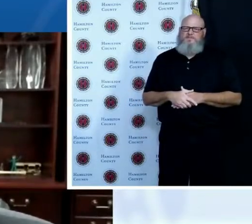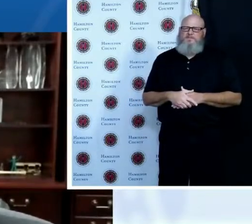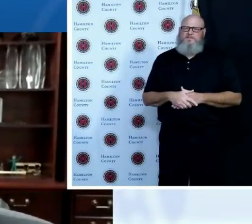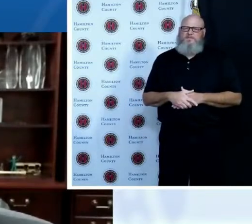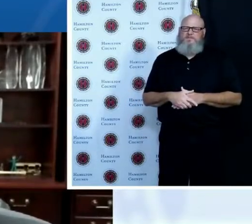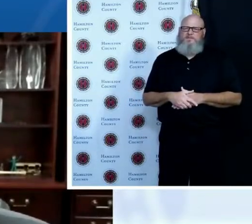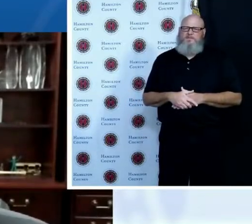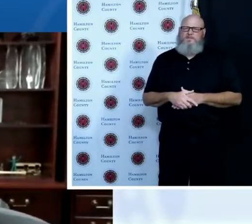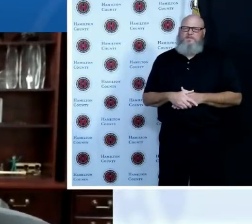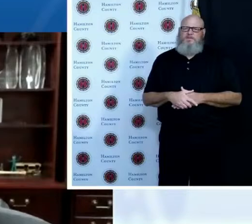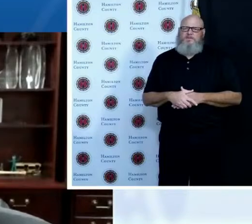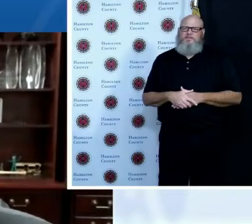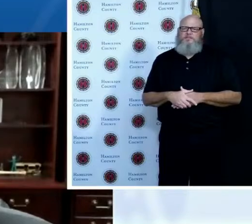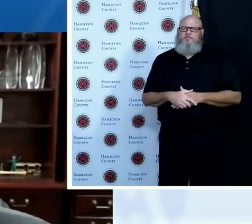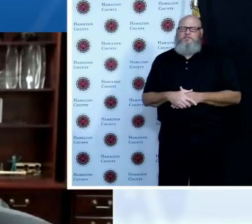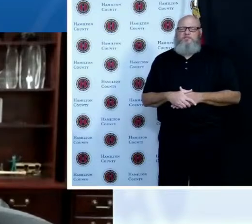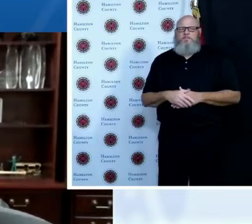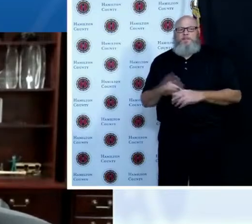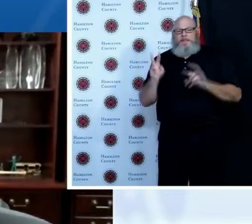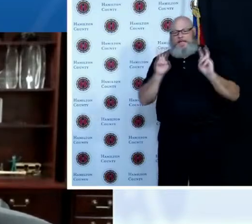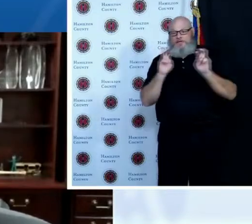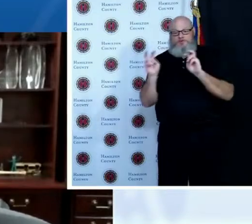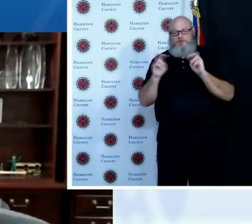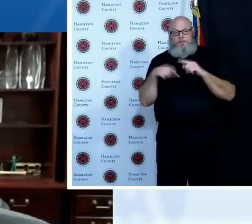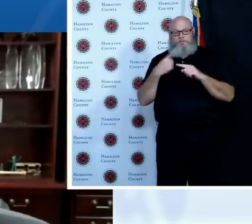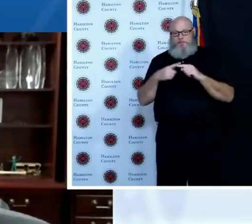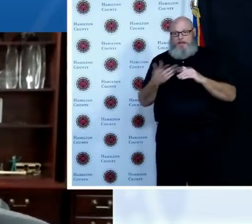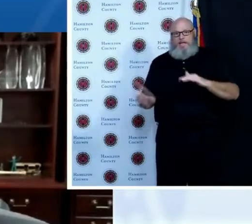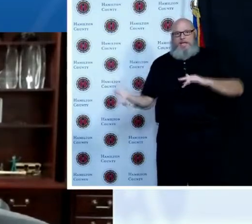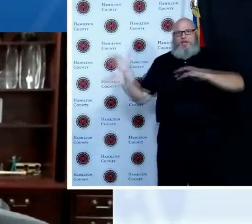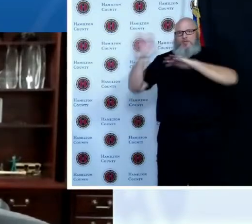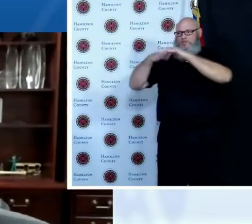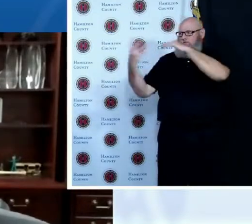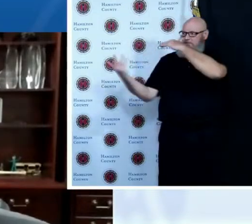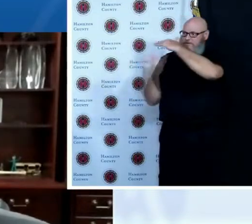in the hospitals are stressing primarily the staffing that's really the rate limiter it's not